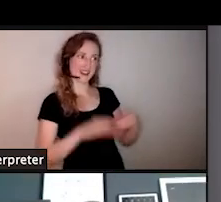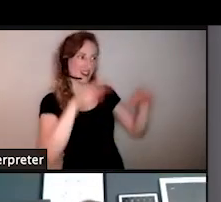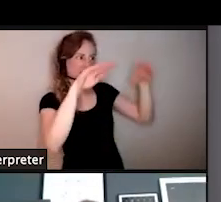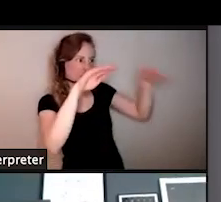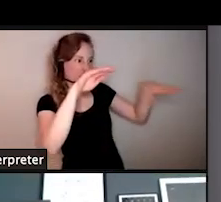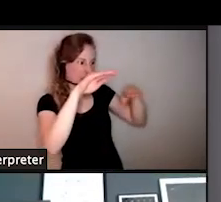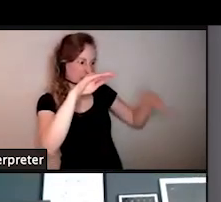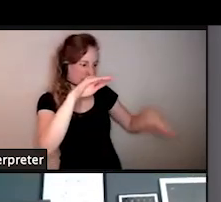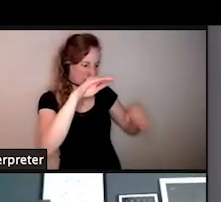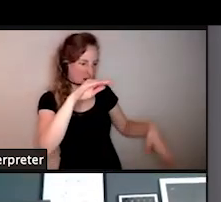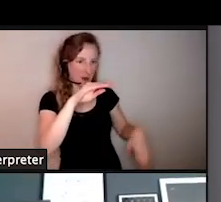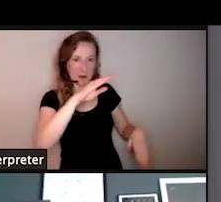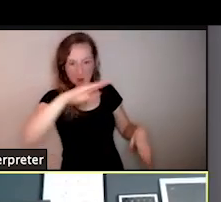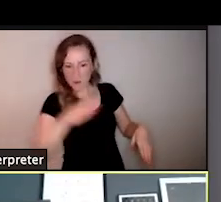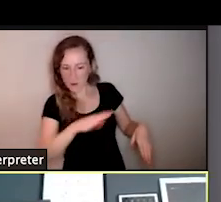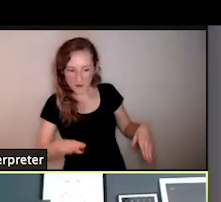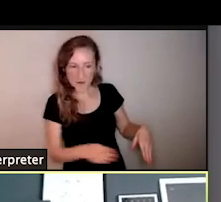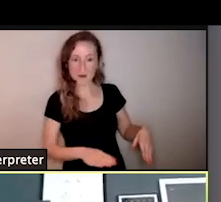Do they remind you of something?